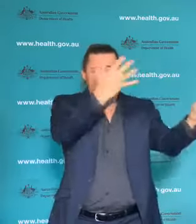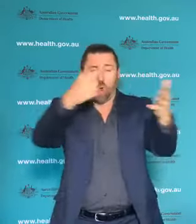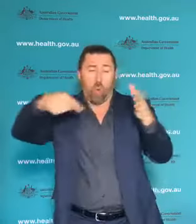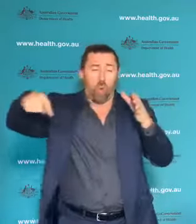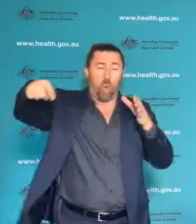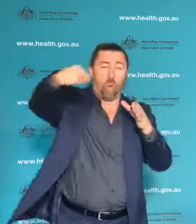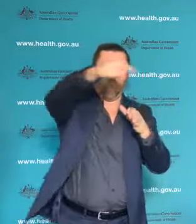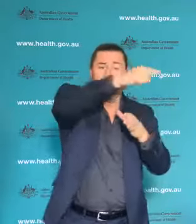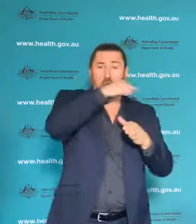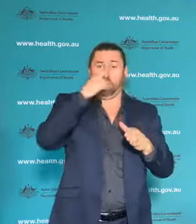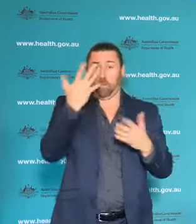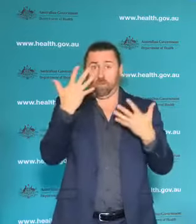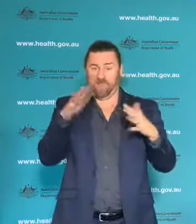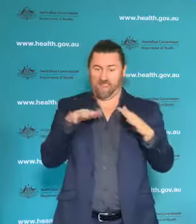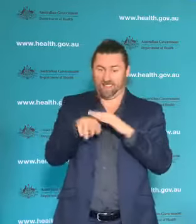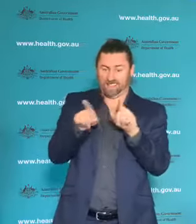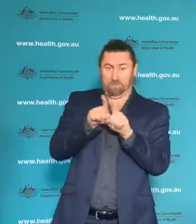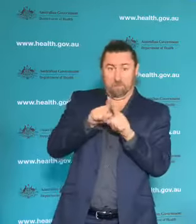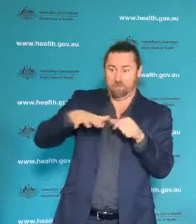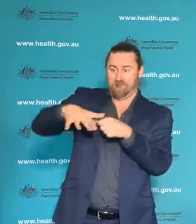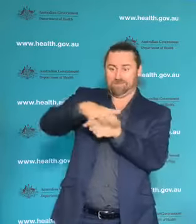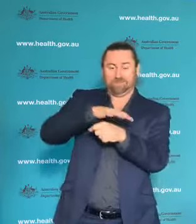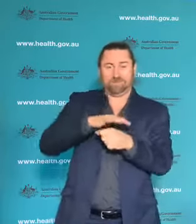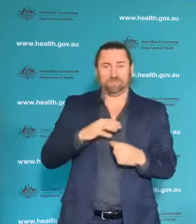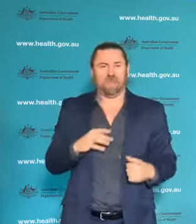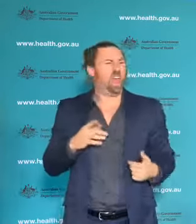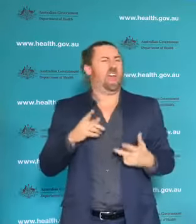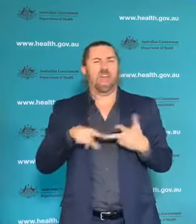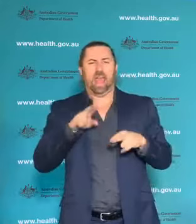in those areas. If we suddenly have a case that appears and we don't know what